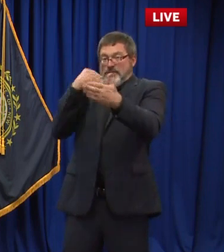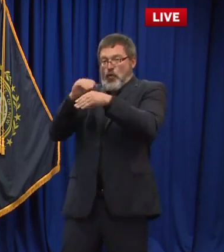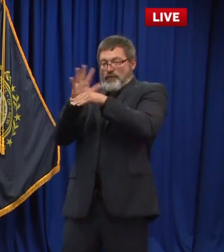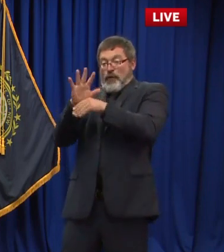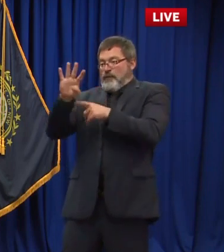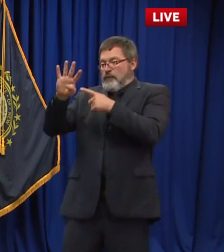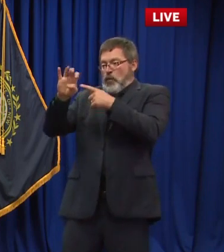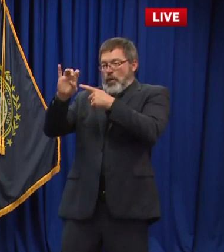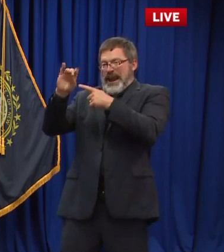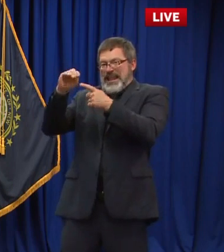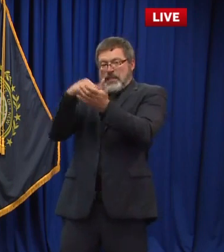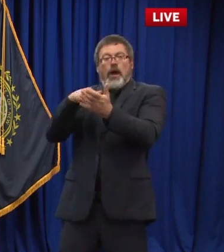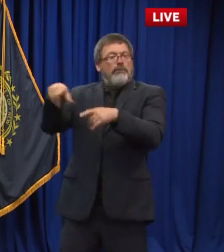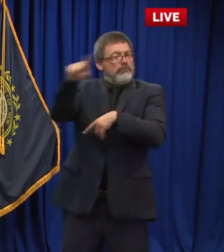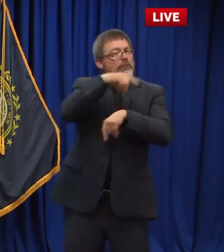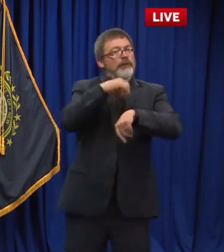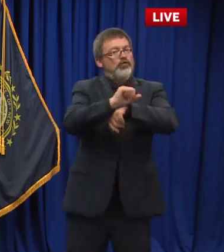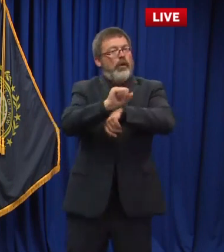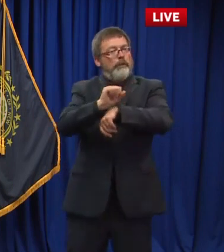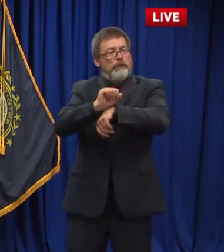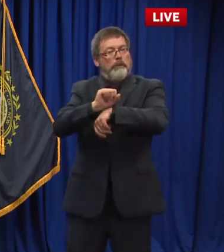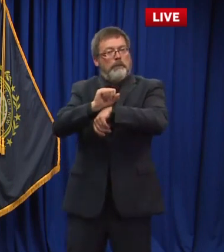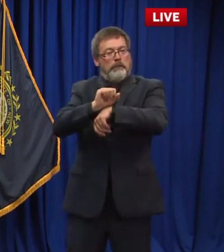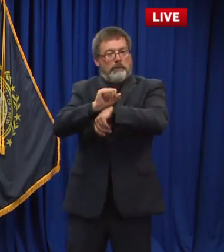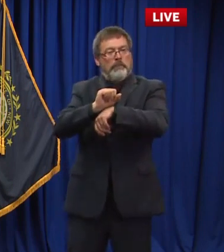THAT IS HOW WE GET TONIGHT TO 9.5%.